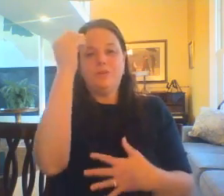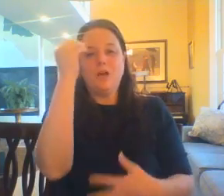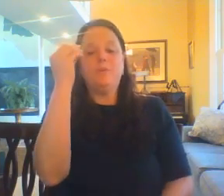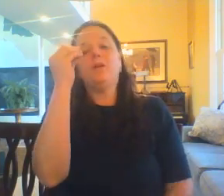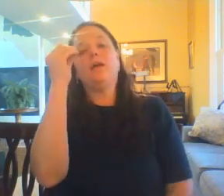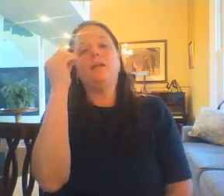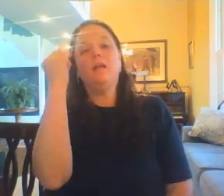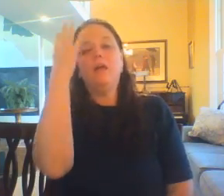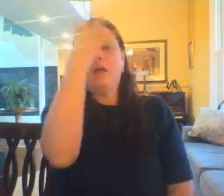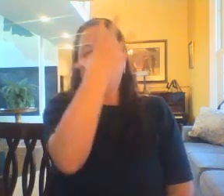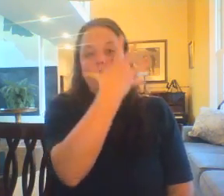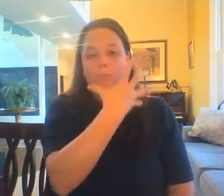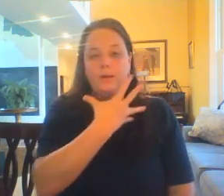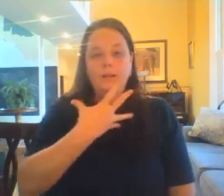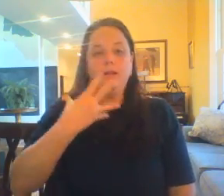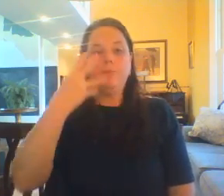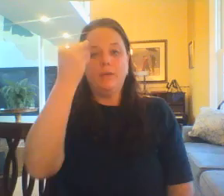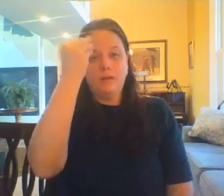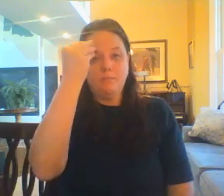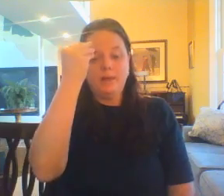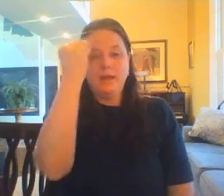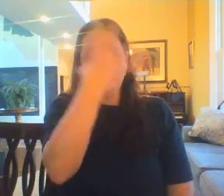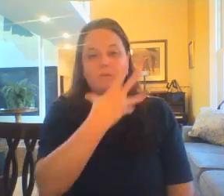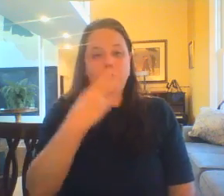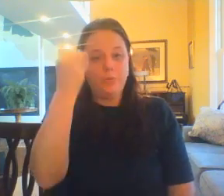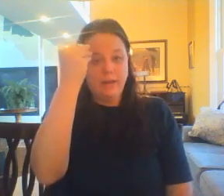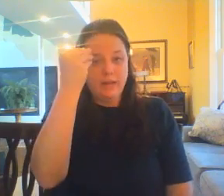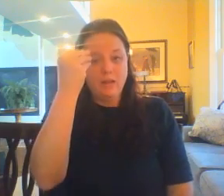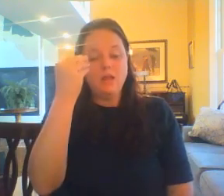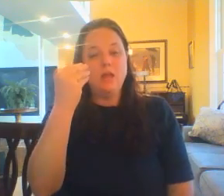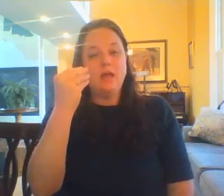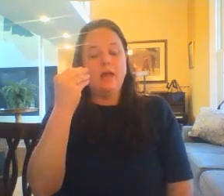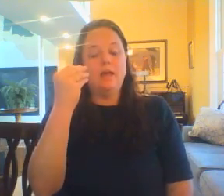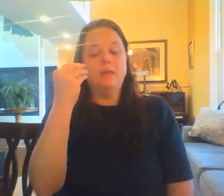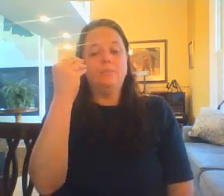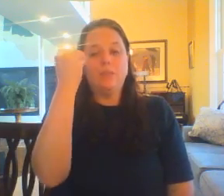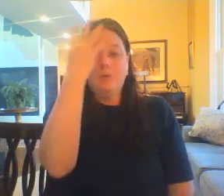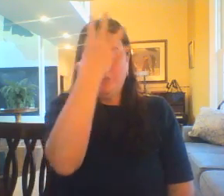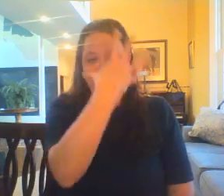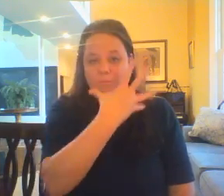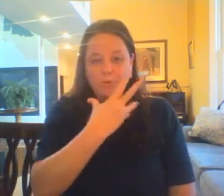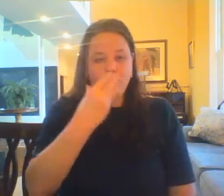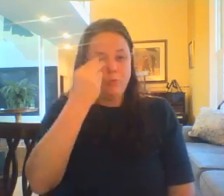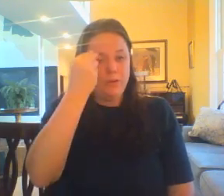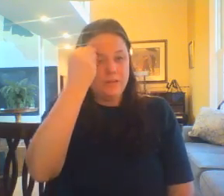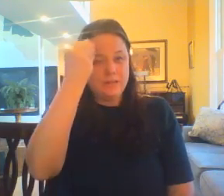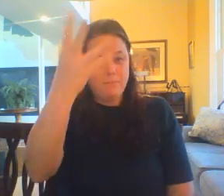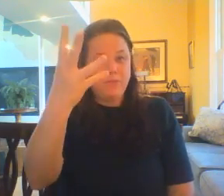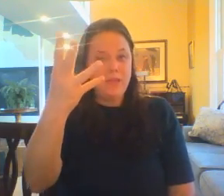the top of your head open it up and come back pretty and